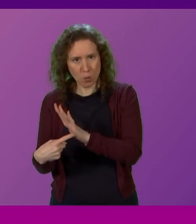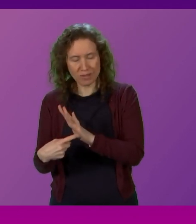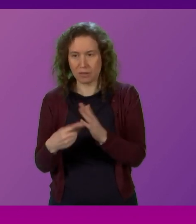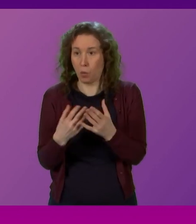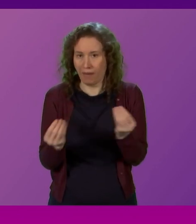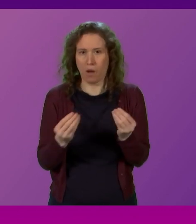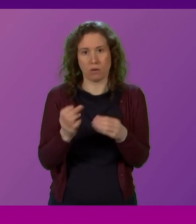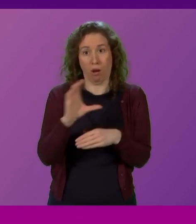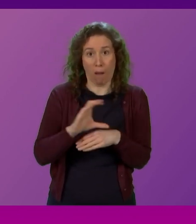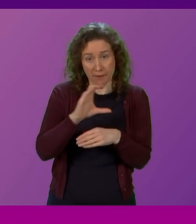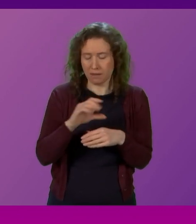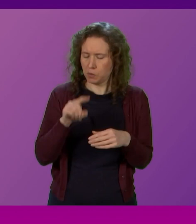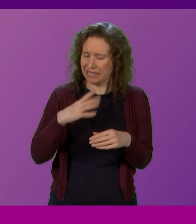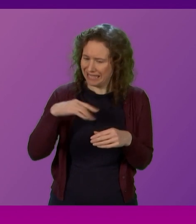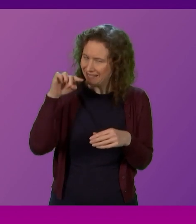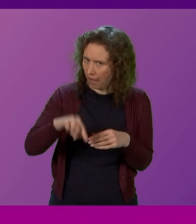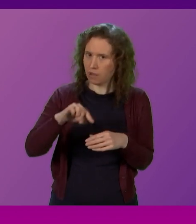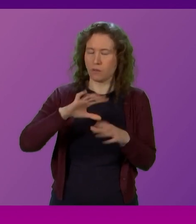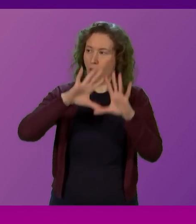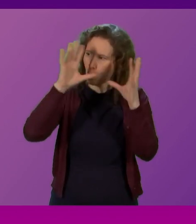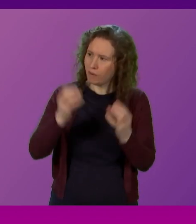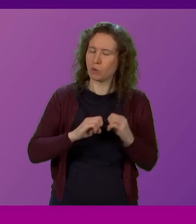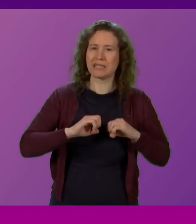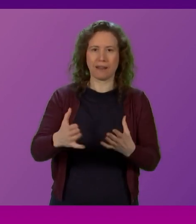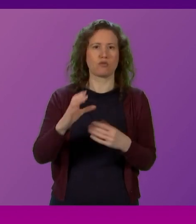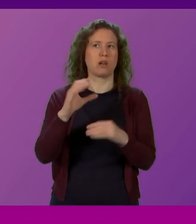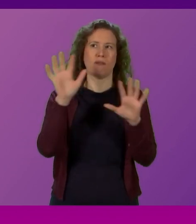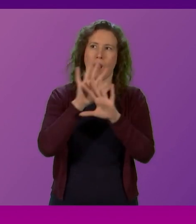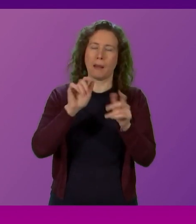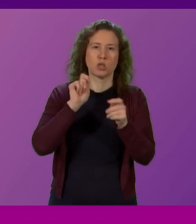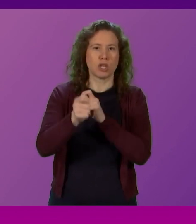part of the overall delivery of our climate change objectives, so we will continue to